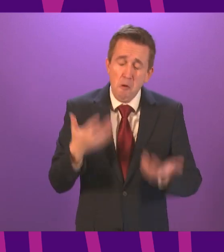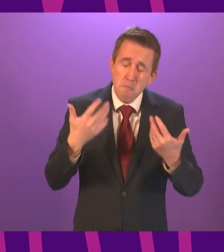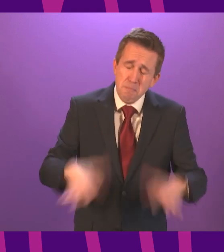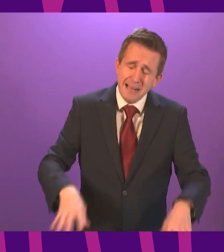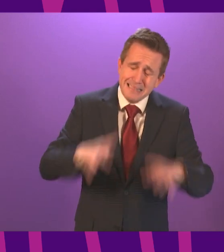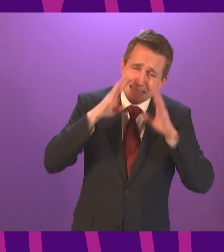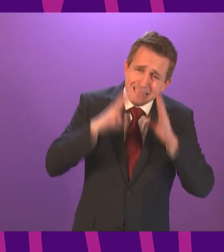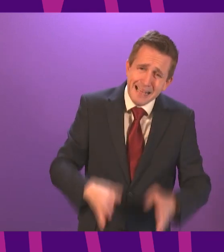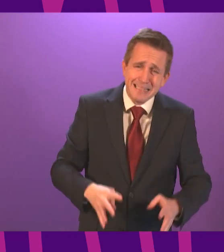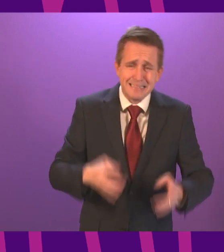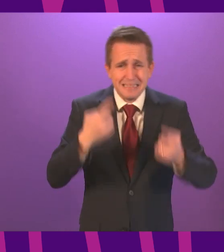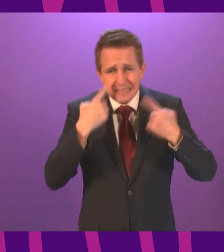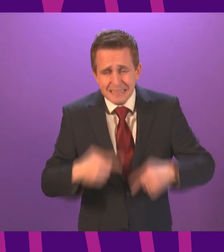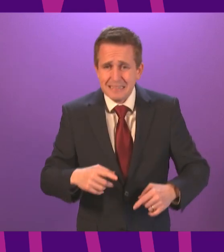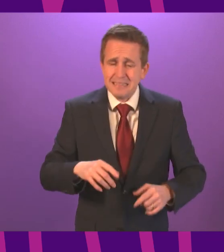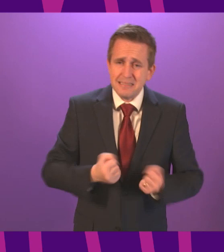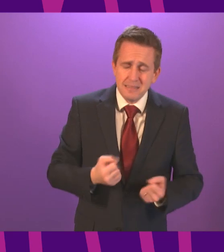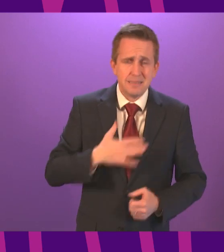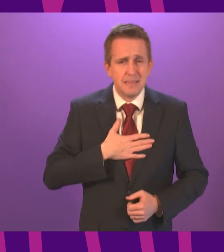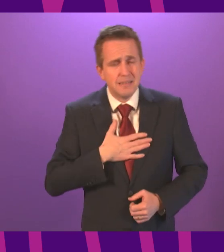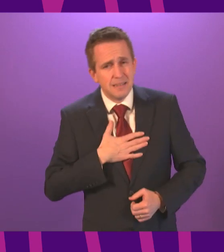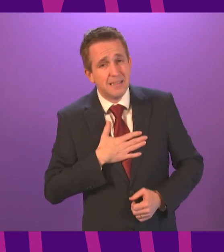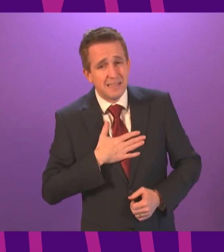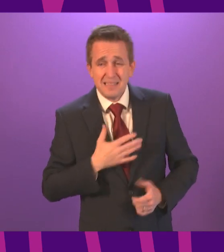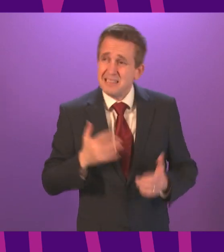These are not the sunny uplands with long, warm days of spring and summer ahead; rather,